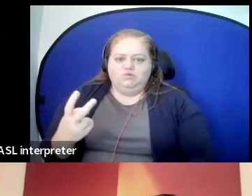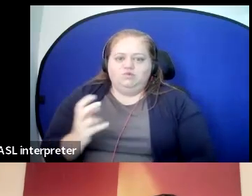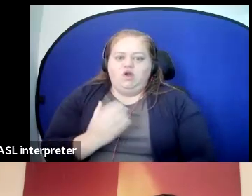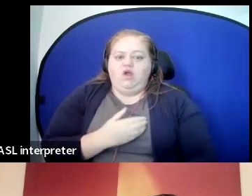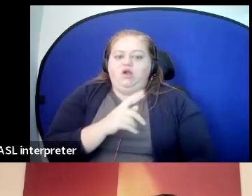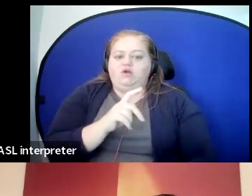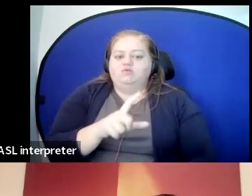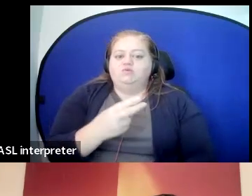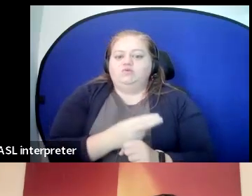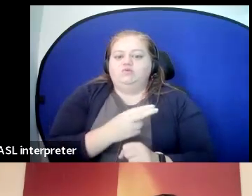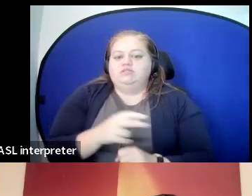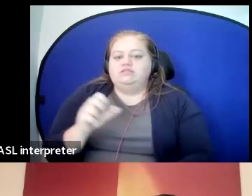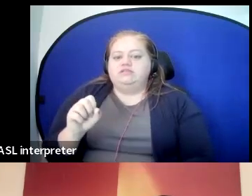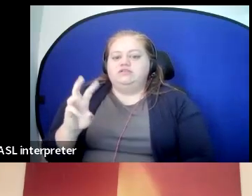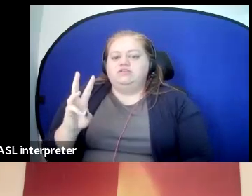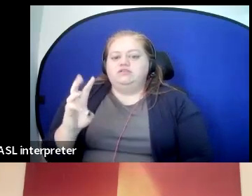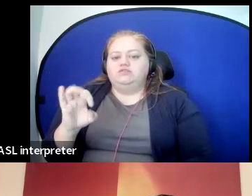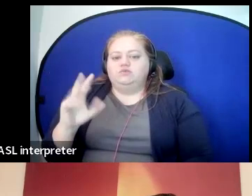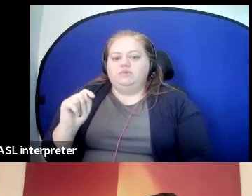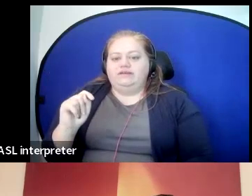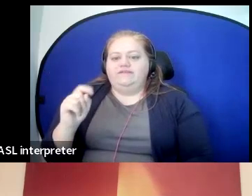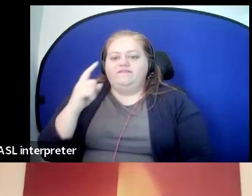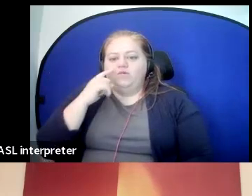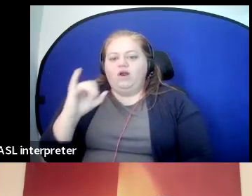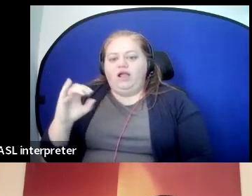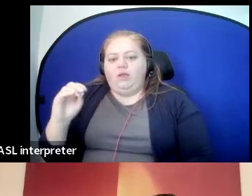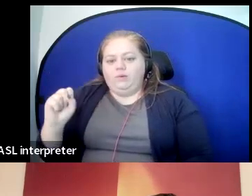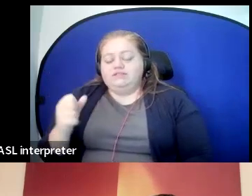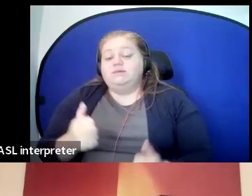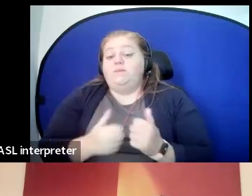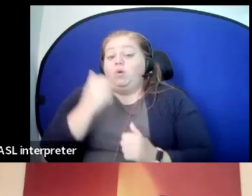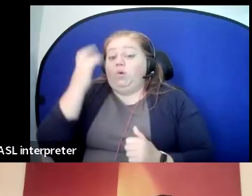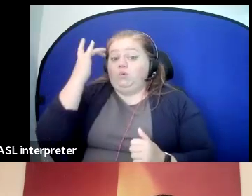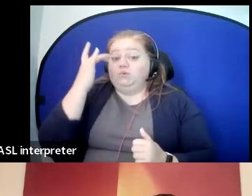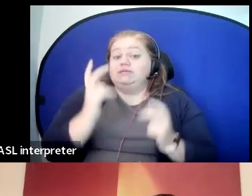So it's for iOS, mainly because blind and people with vision